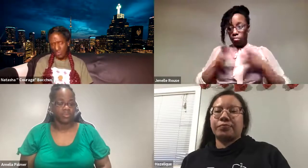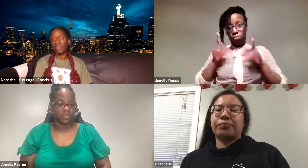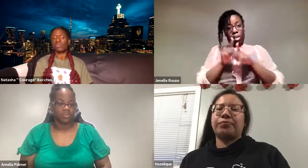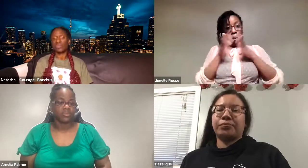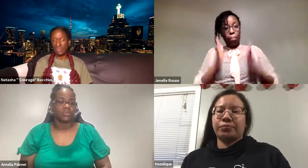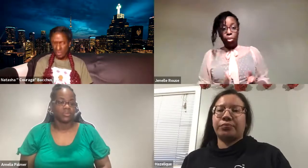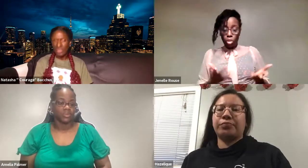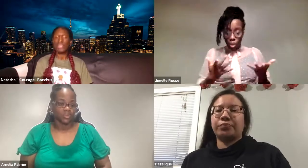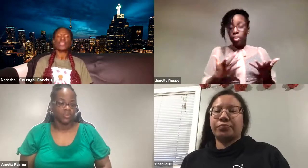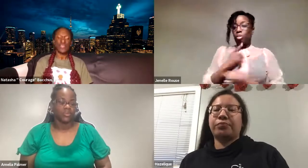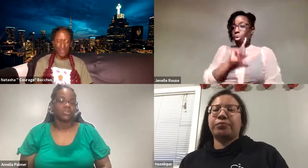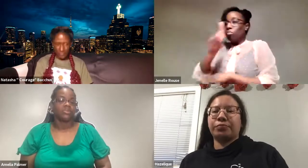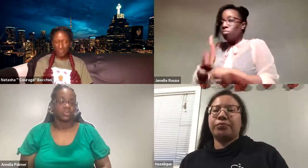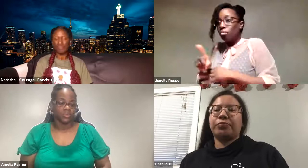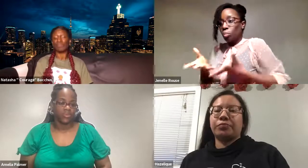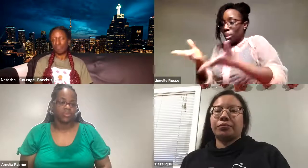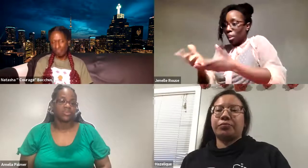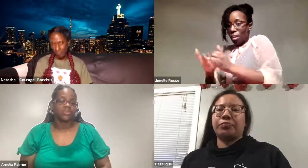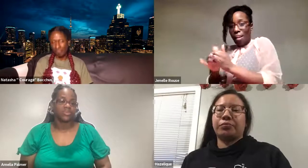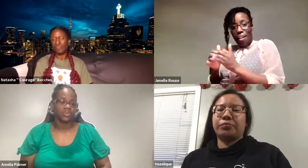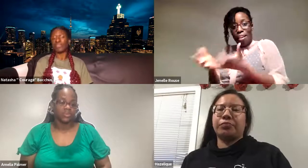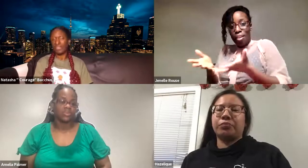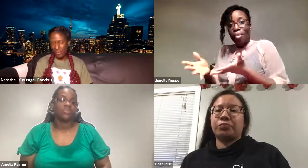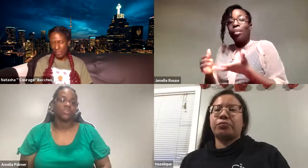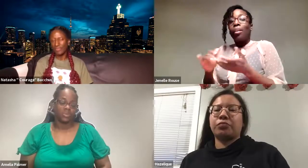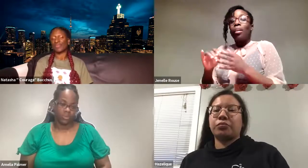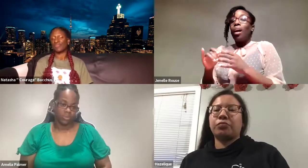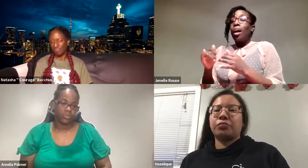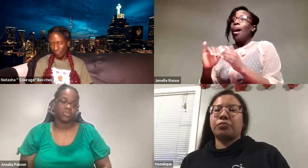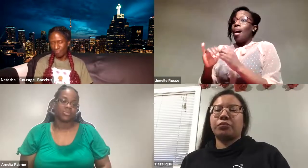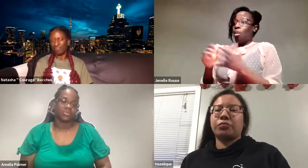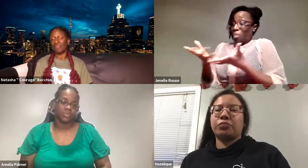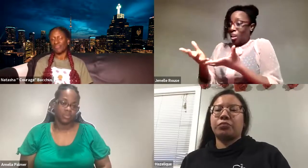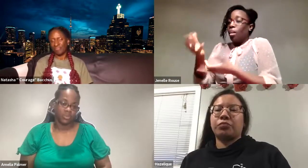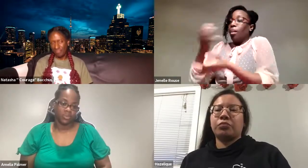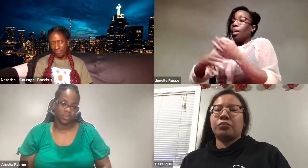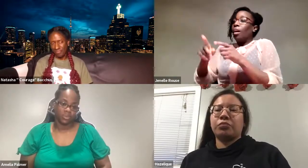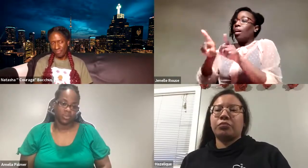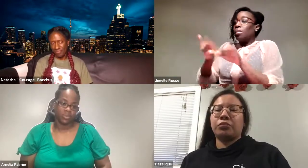starts with myself and starts with where i am or how i'm using a language and in what format